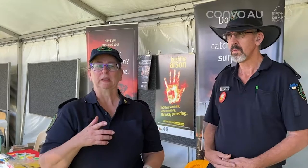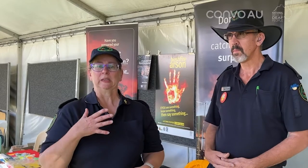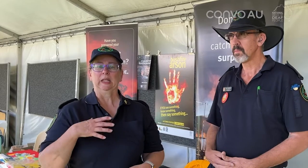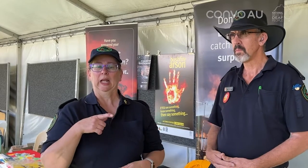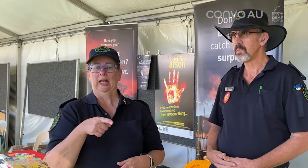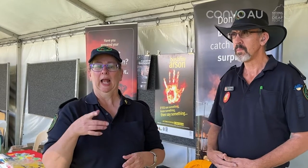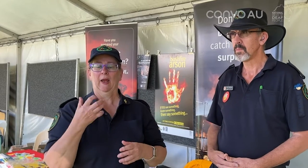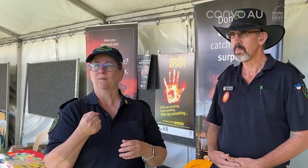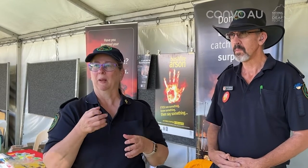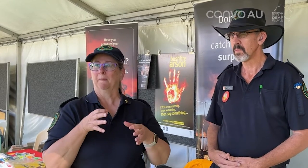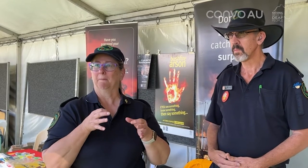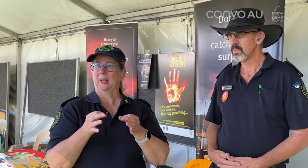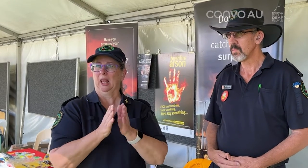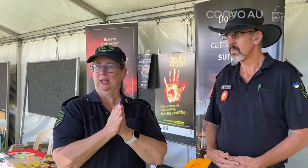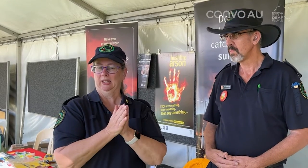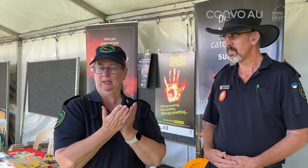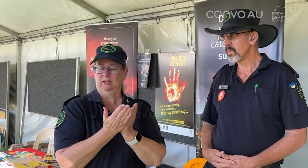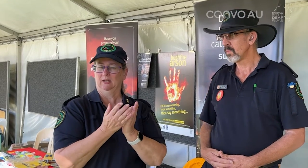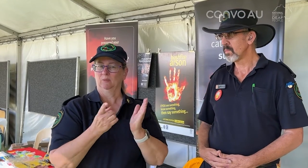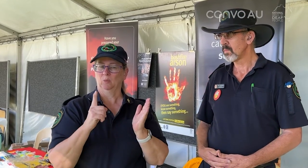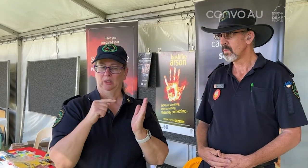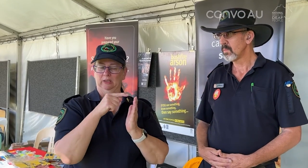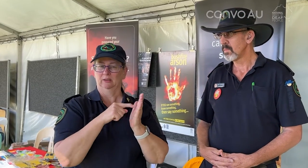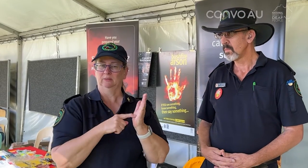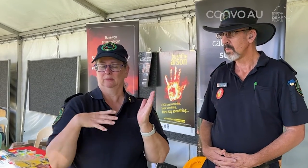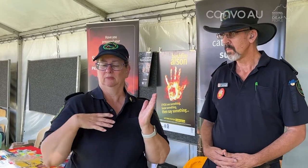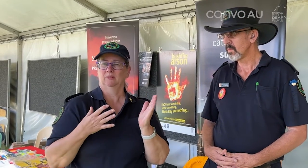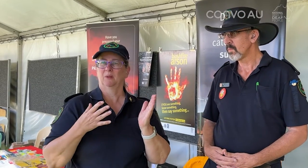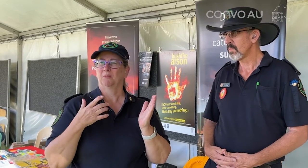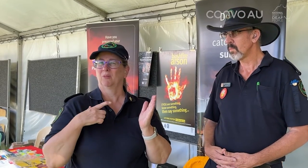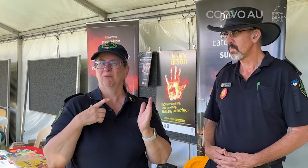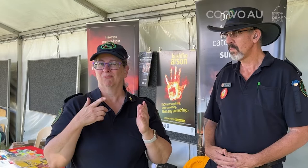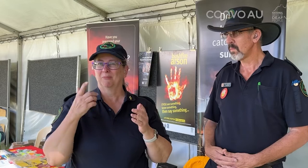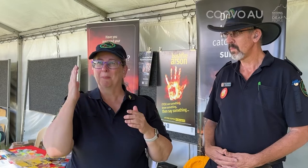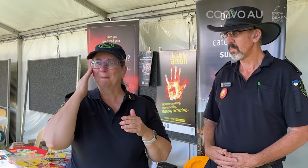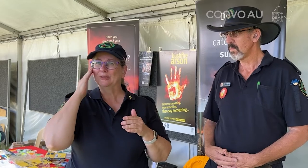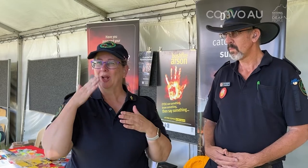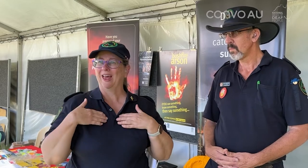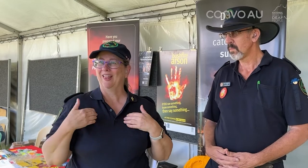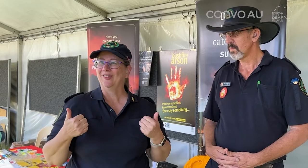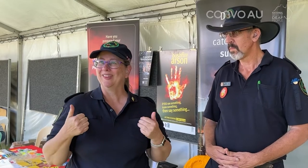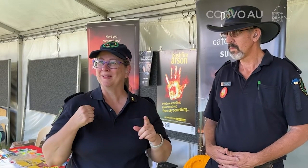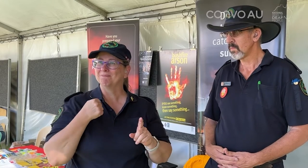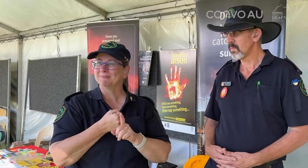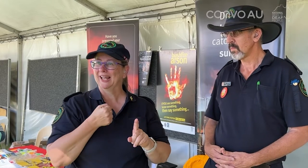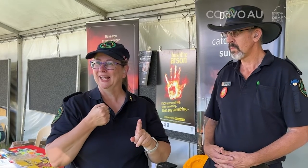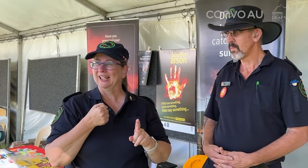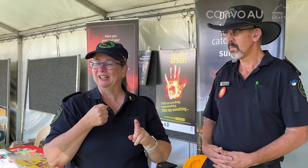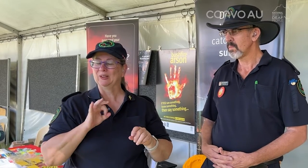Deaf people need to have a plan to avoid risk of impacting their mental health during times of crisis,